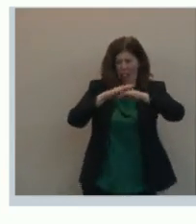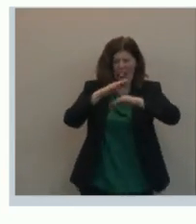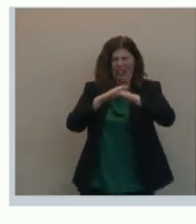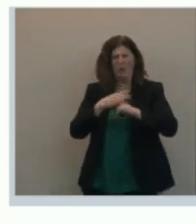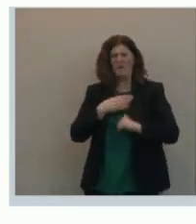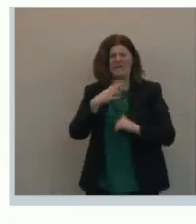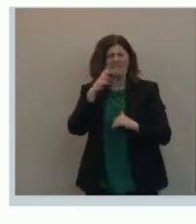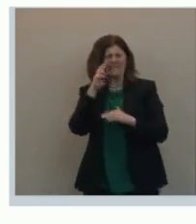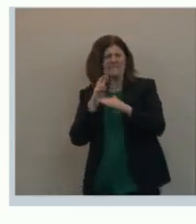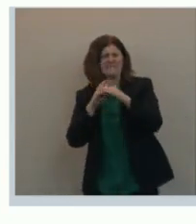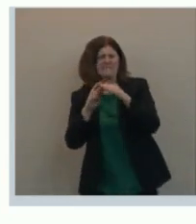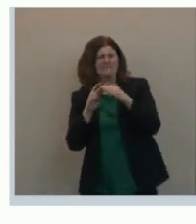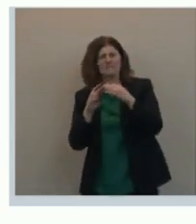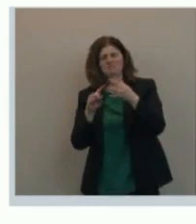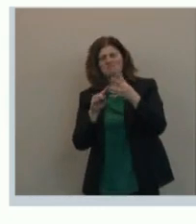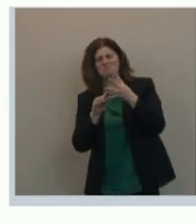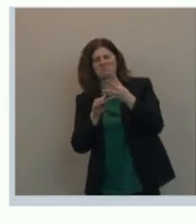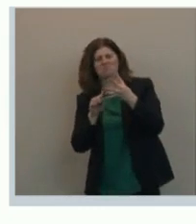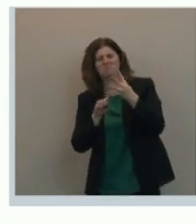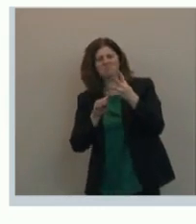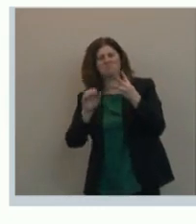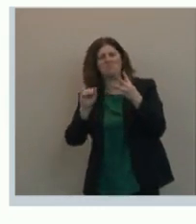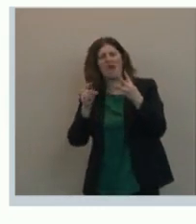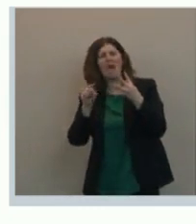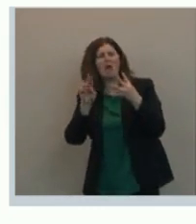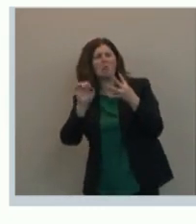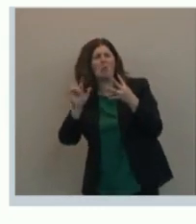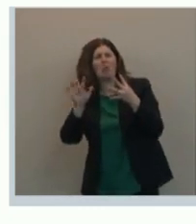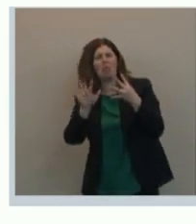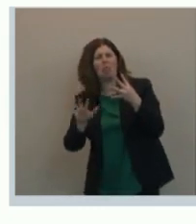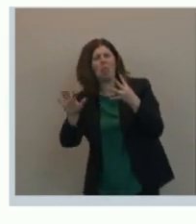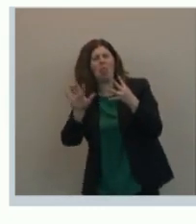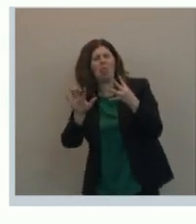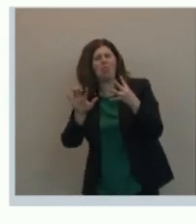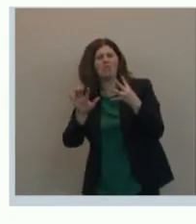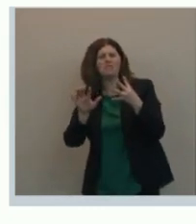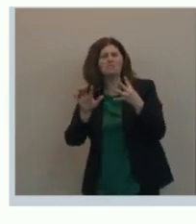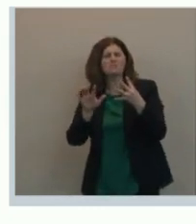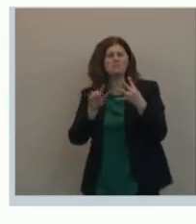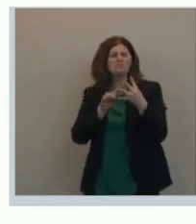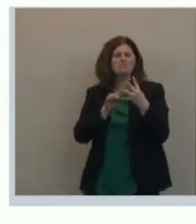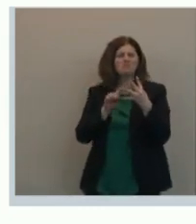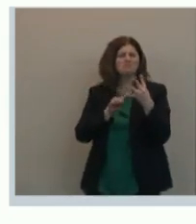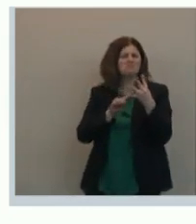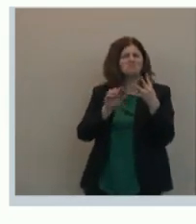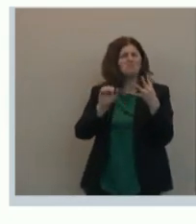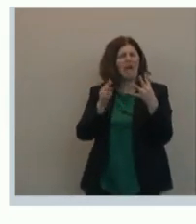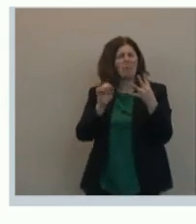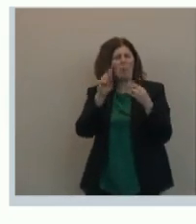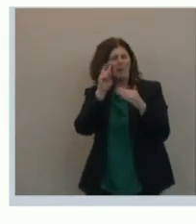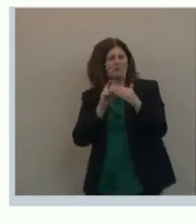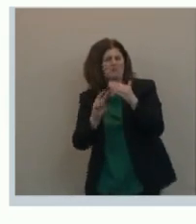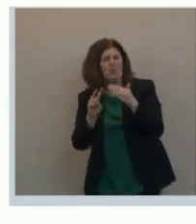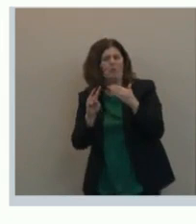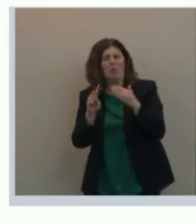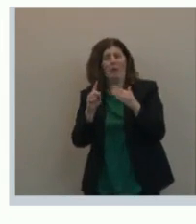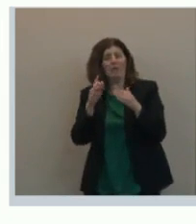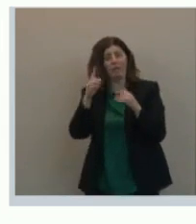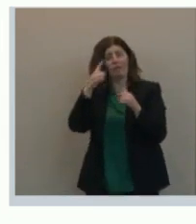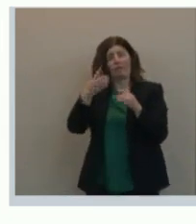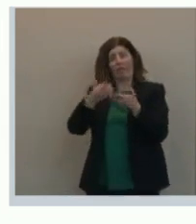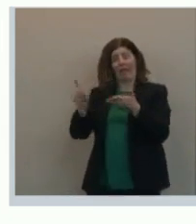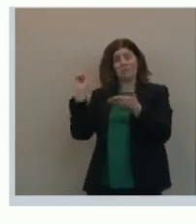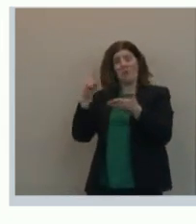WHAT WE CALL THE SURGE DATE WHEN HOSPITALS ARE AT THEIR FULL CAPACITY, WE BELIEVE IT IS COMING UP IN THE LAST TWO WEEKS OF APRIL.